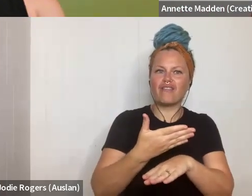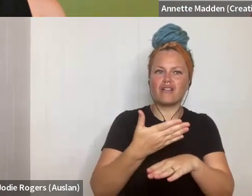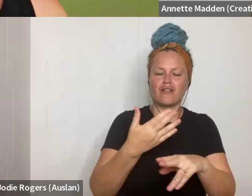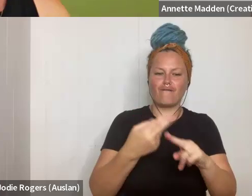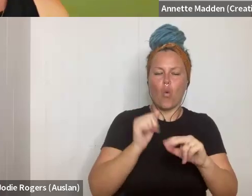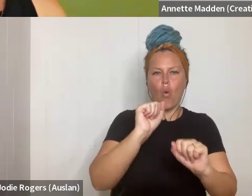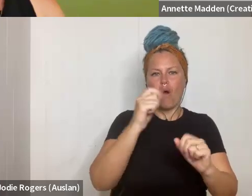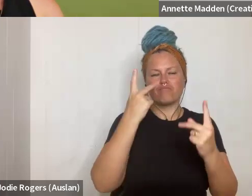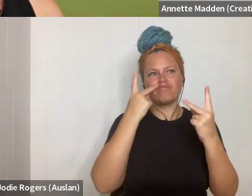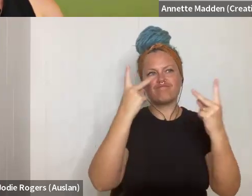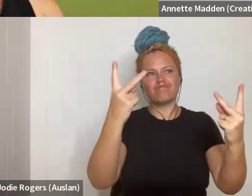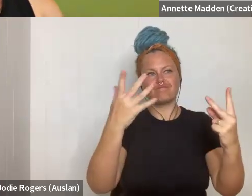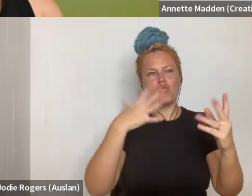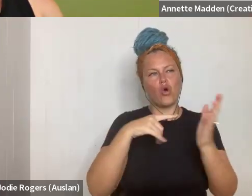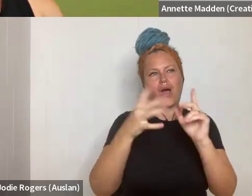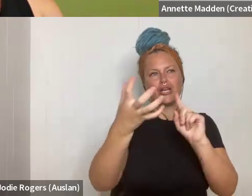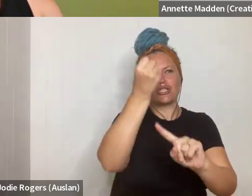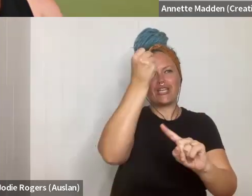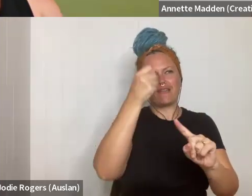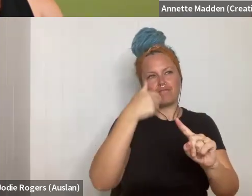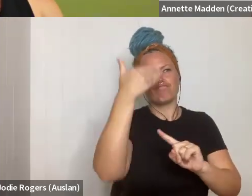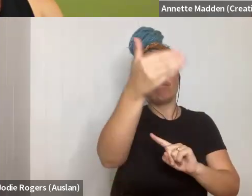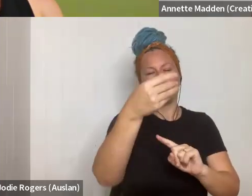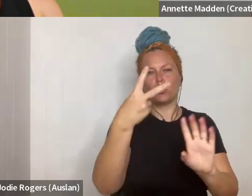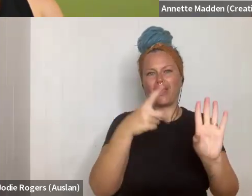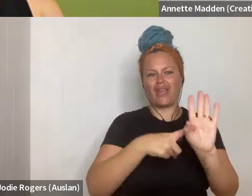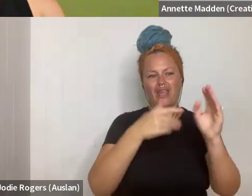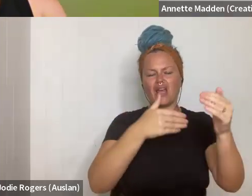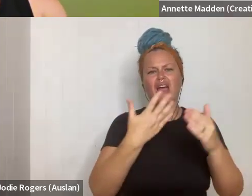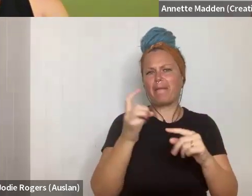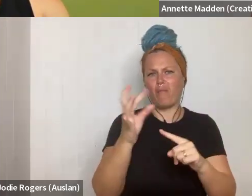more towards the project and the outcome. Obviously within this, we want to be able to